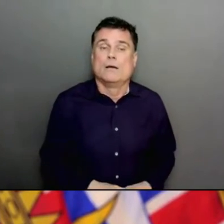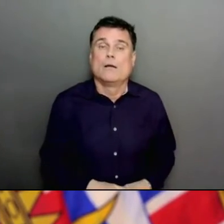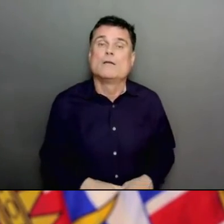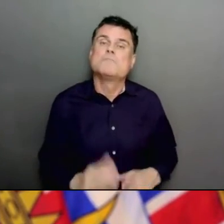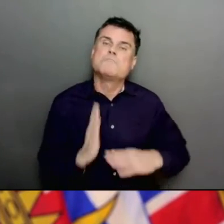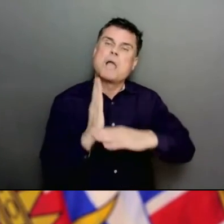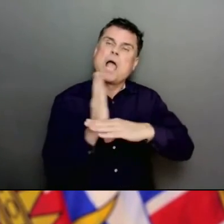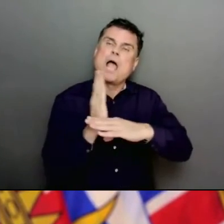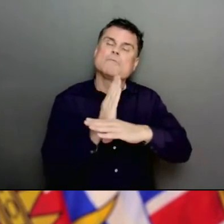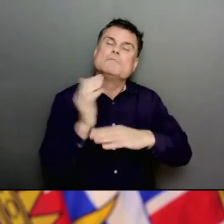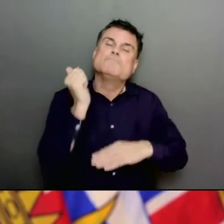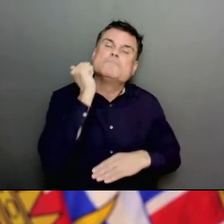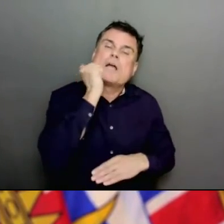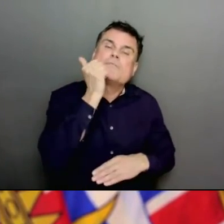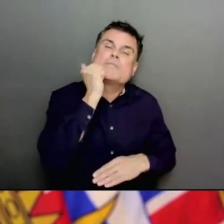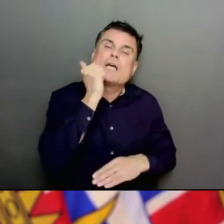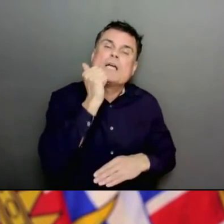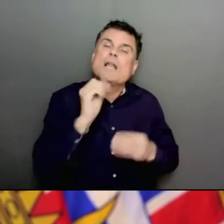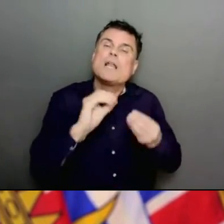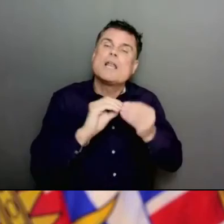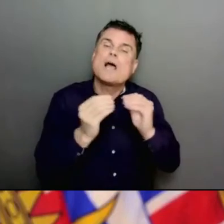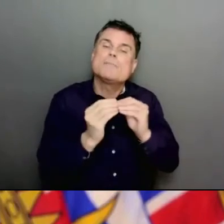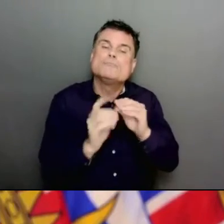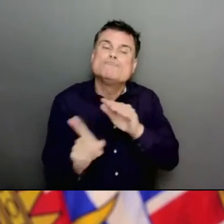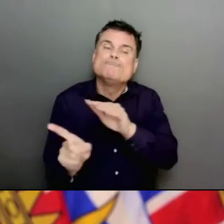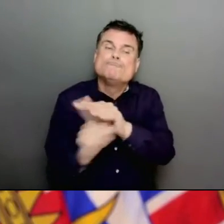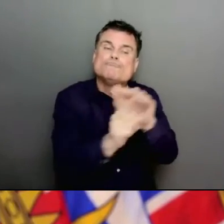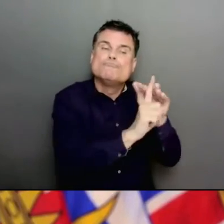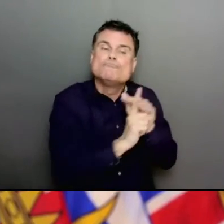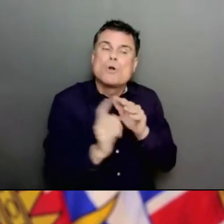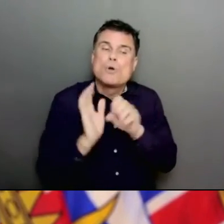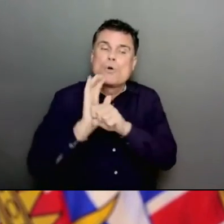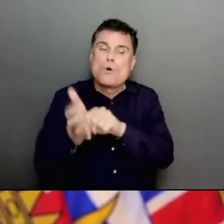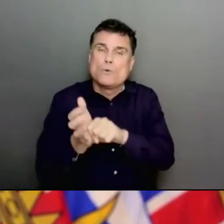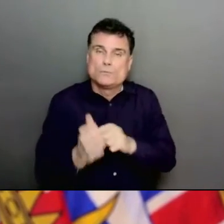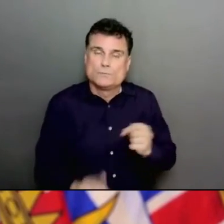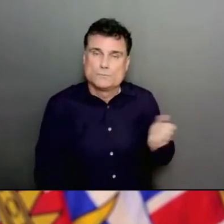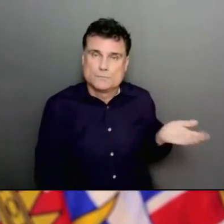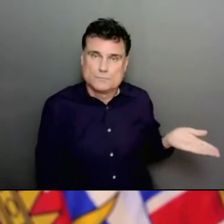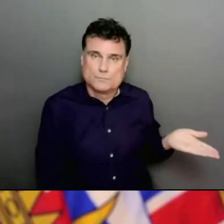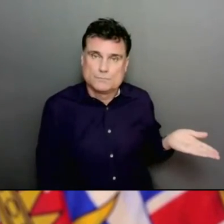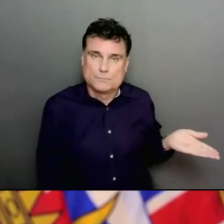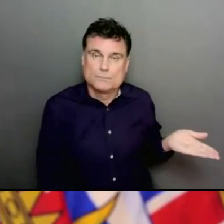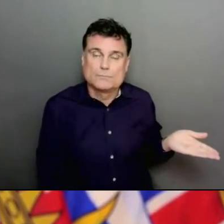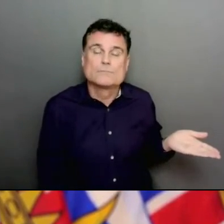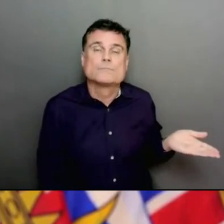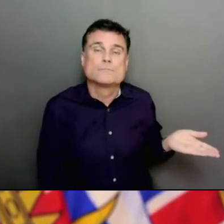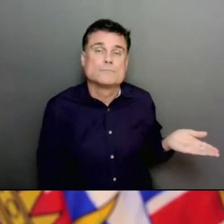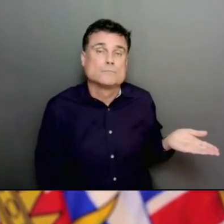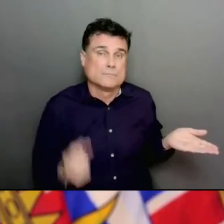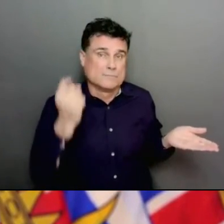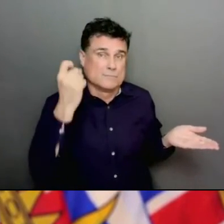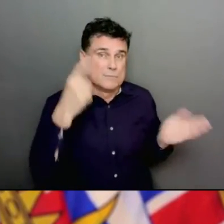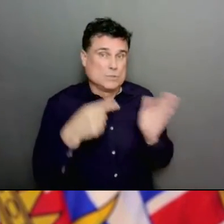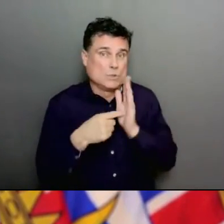local health area is -- represents the communities where people live who have tested positive for COVID-19. So that is our